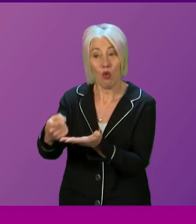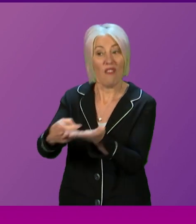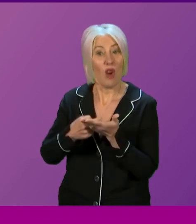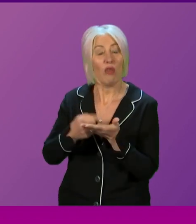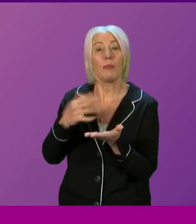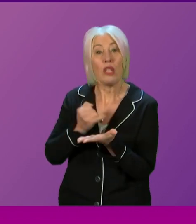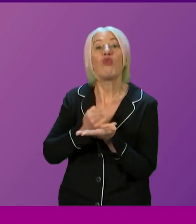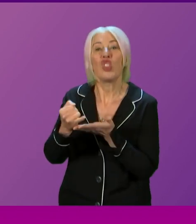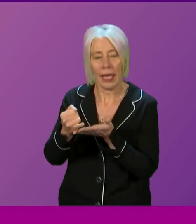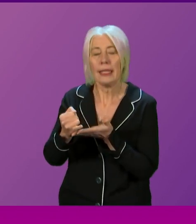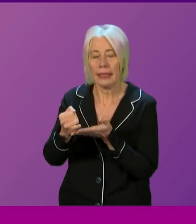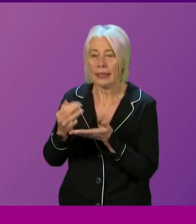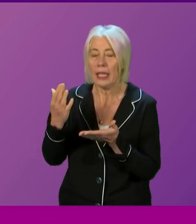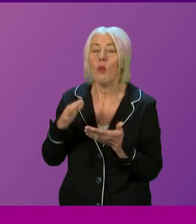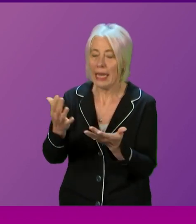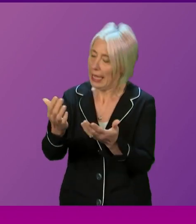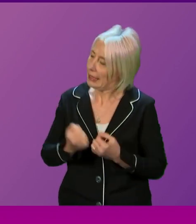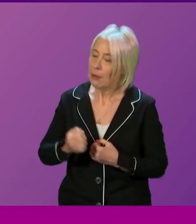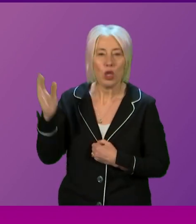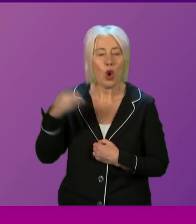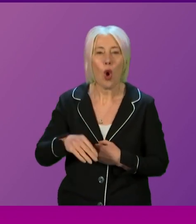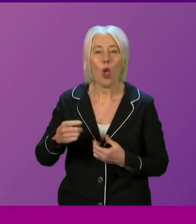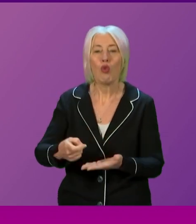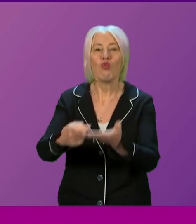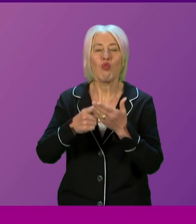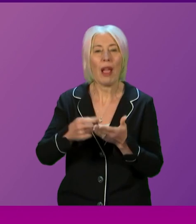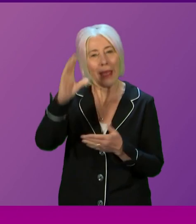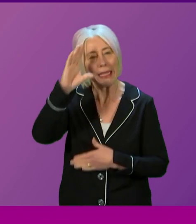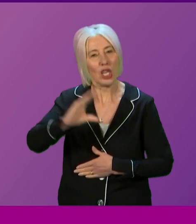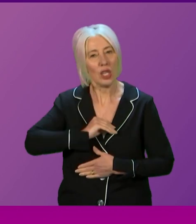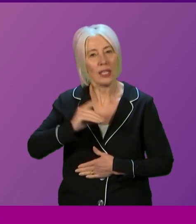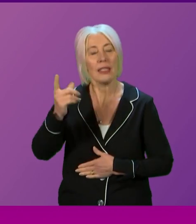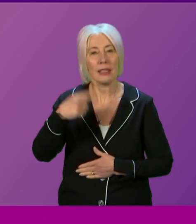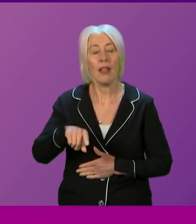We have already accepted all the recommendations in the audit of rejected referrals that was